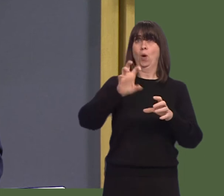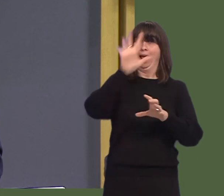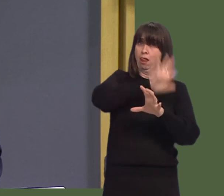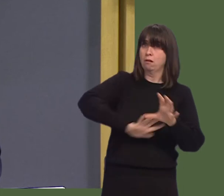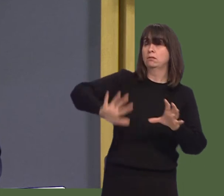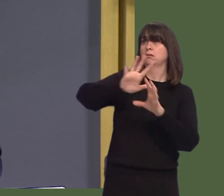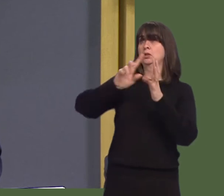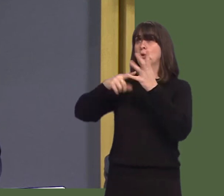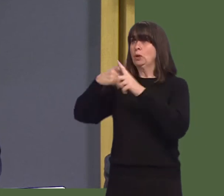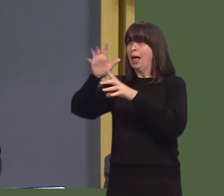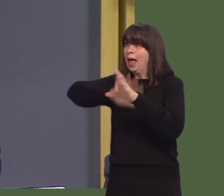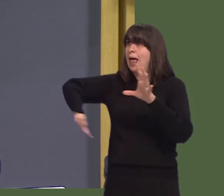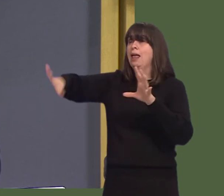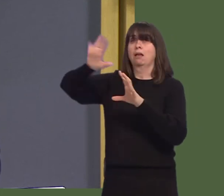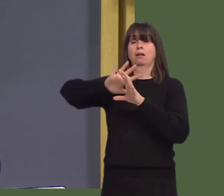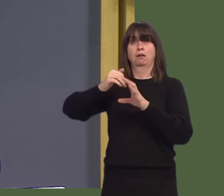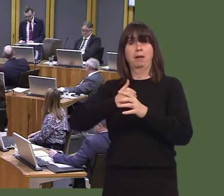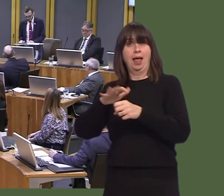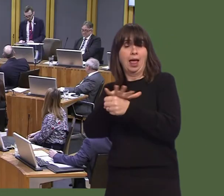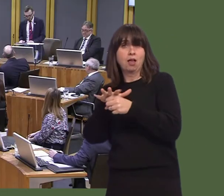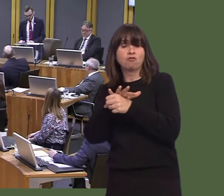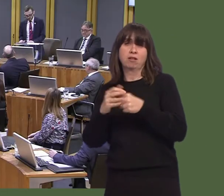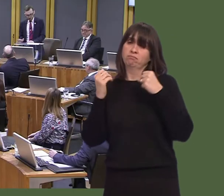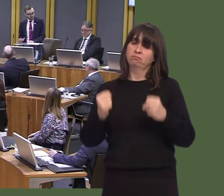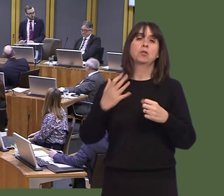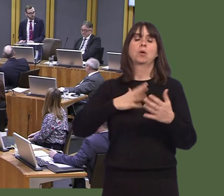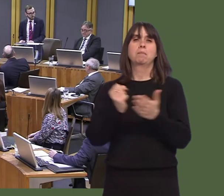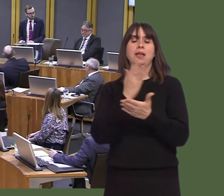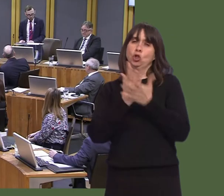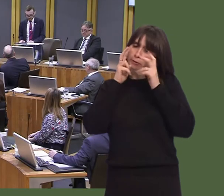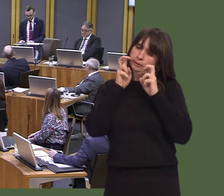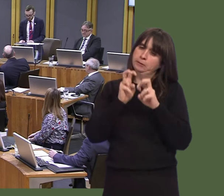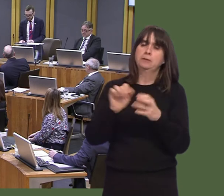hit of around 1.5 per cent, or up to 9.5 per cent, to our economy.